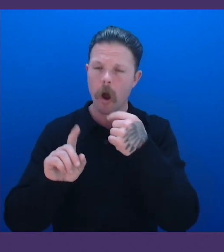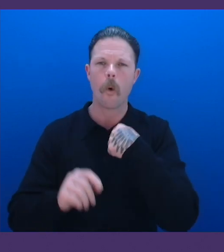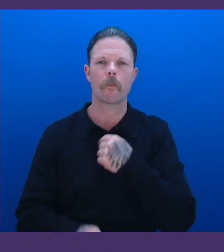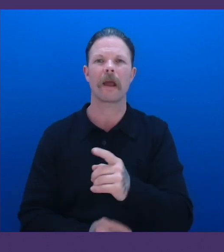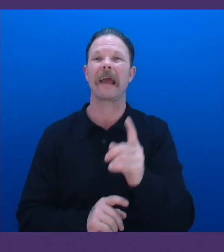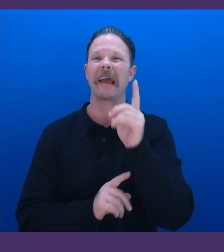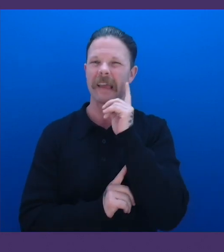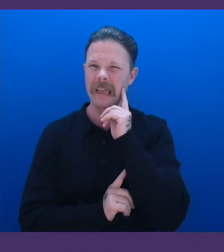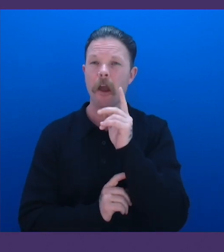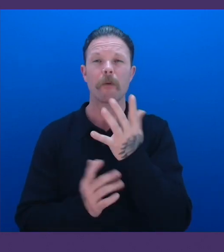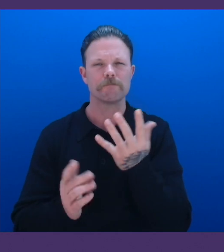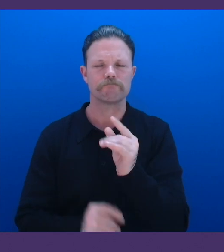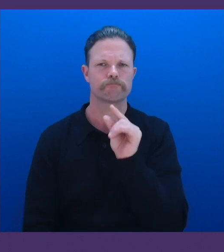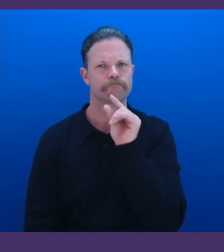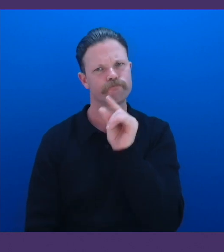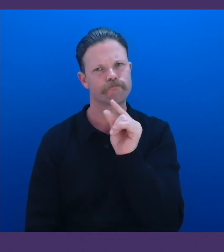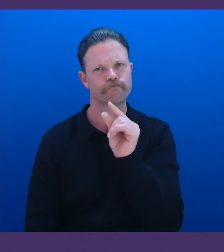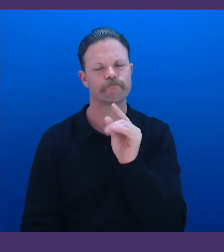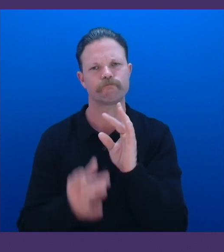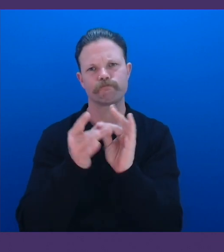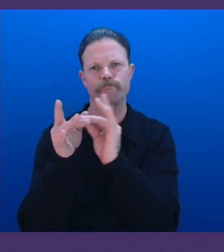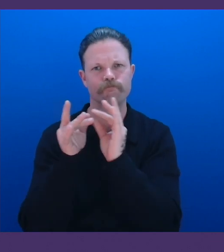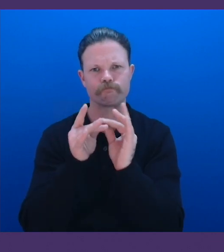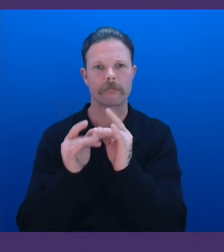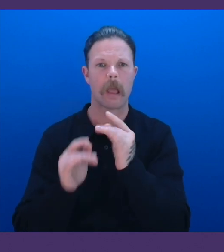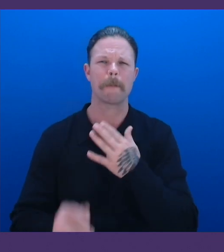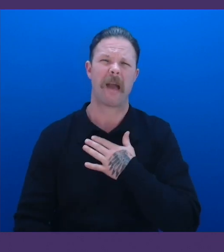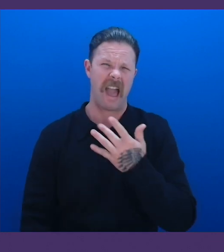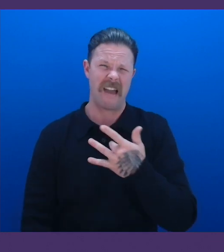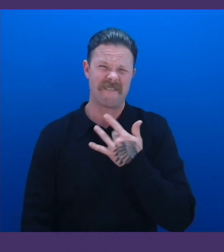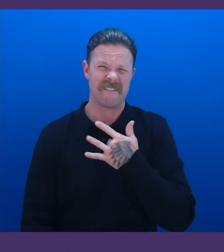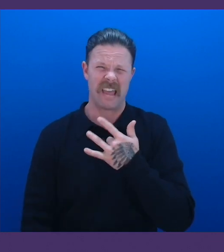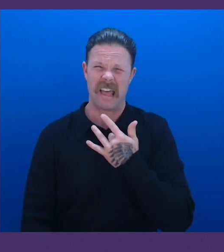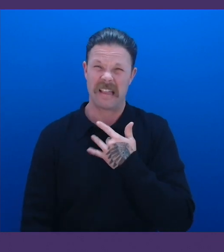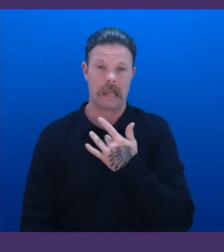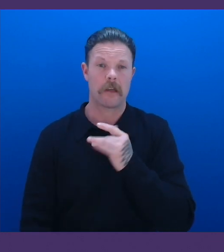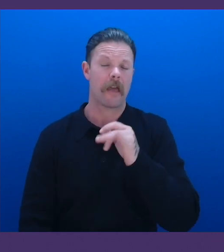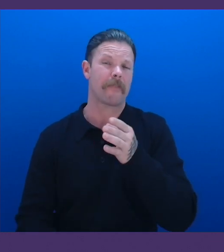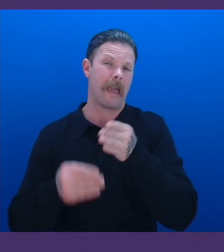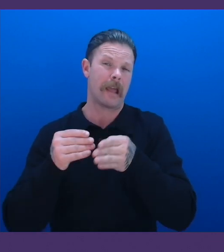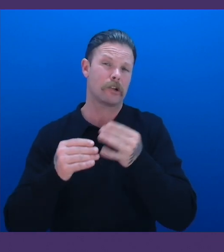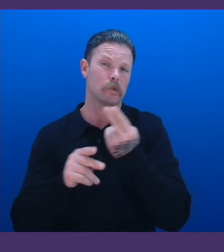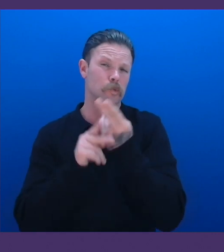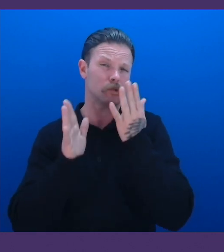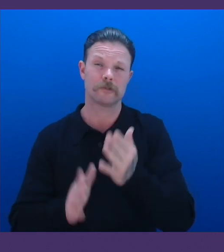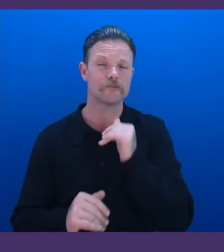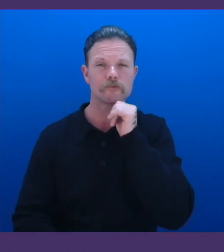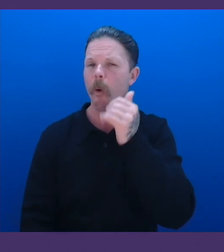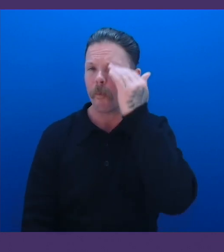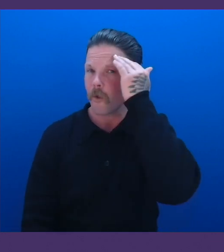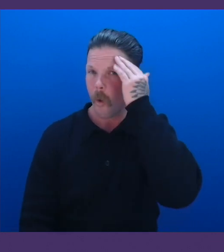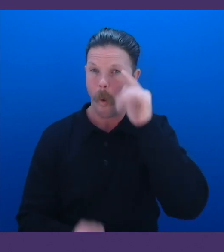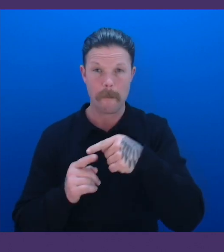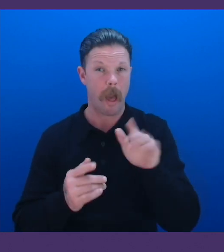My feeling is that the end users do not know about their rights and I think they do not know.